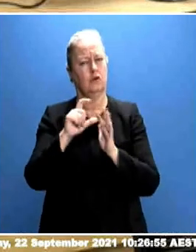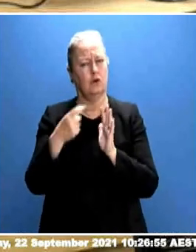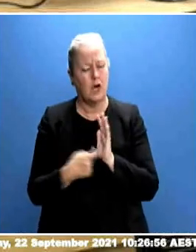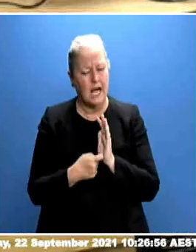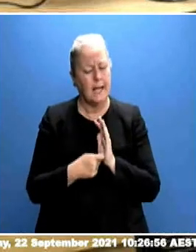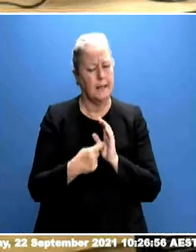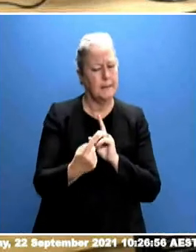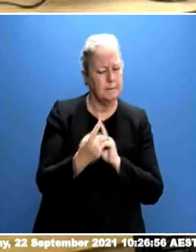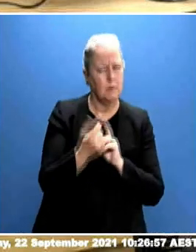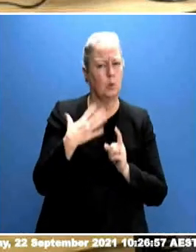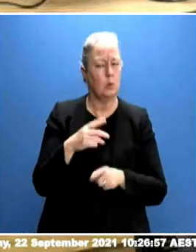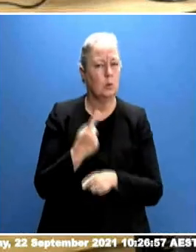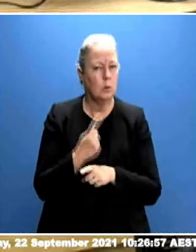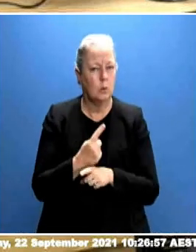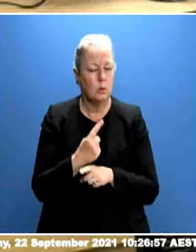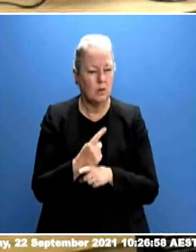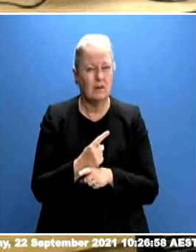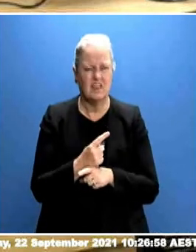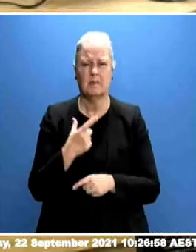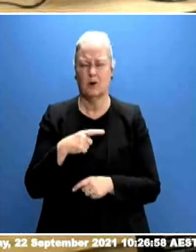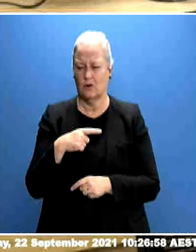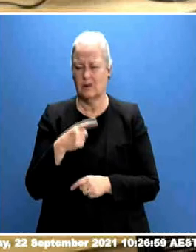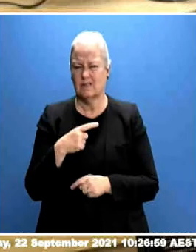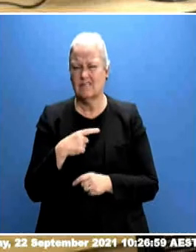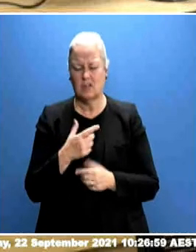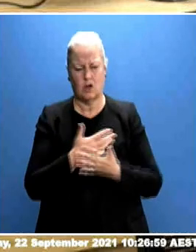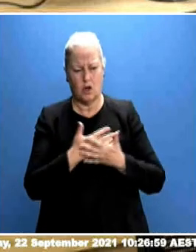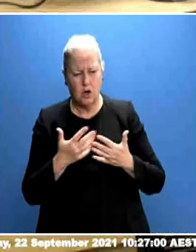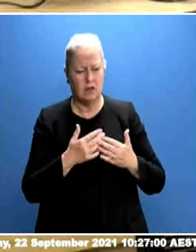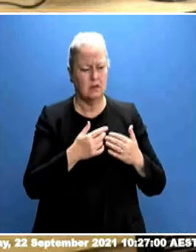because it was taking a long time to do all the tests,